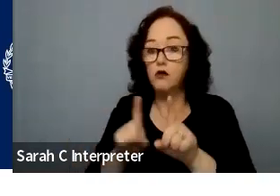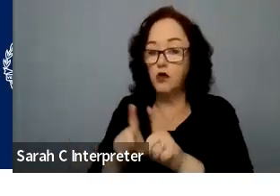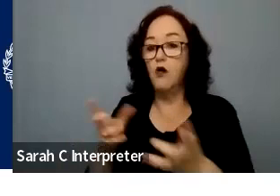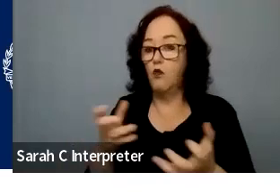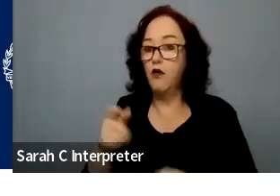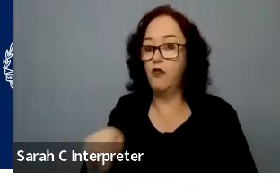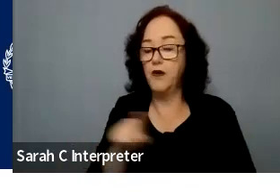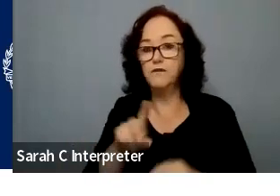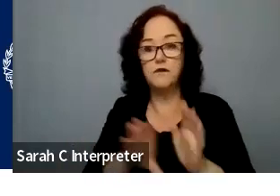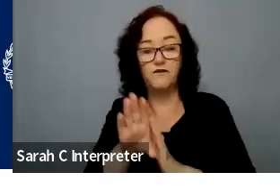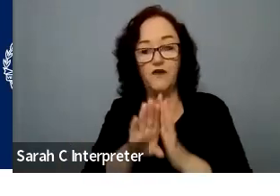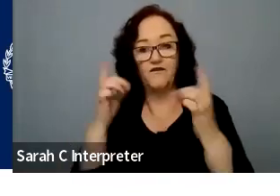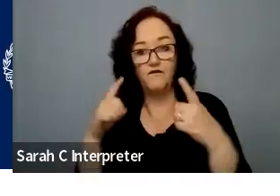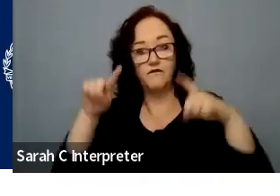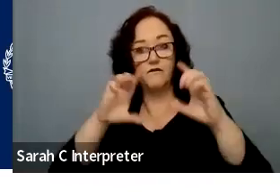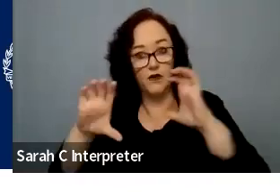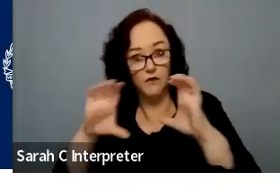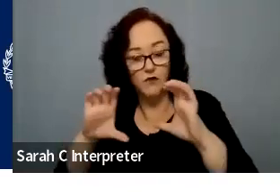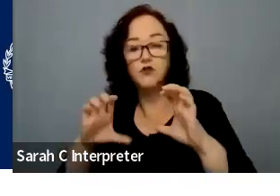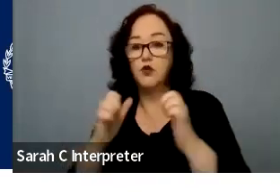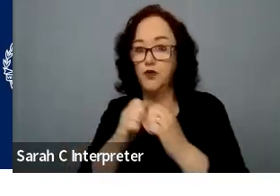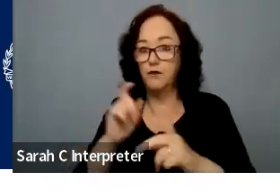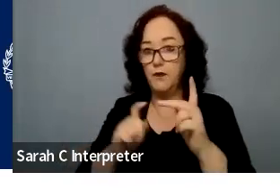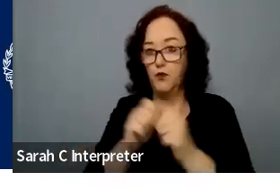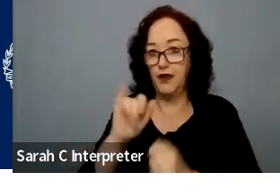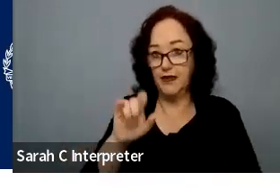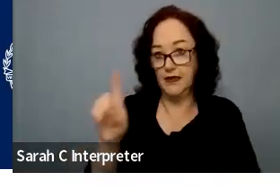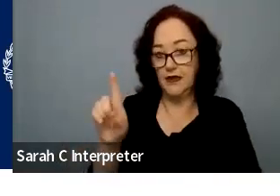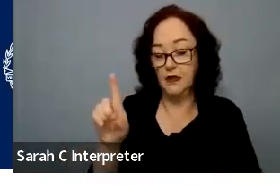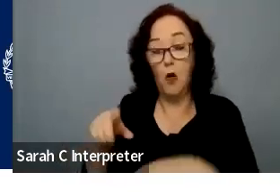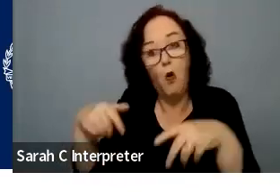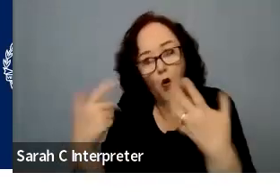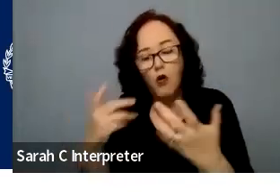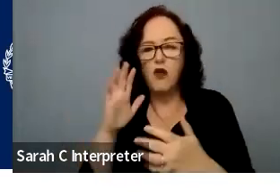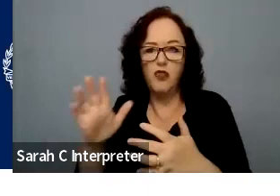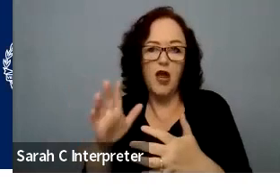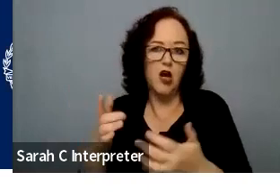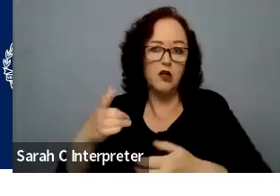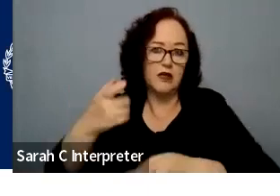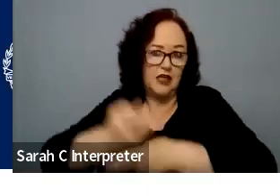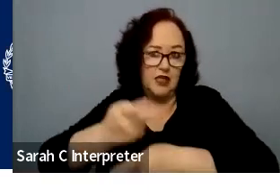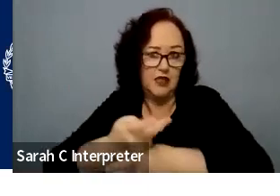with people with IDD and or their caregiver, as well as members of the healthcare team involved